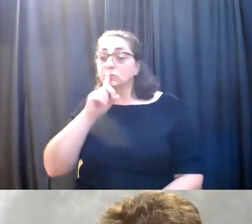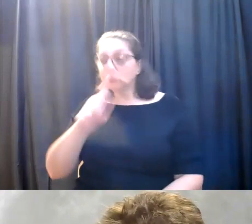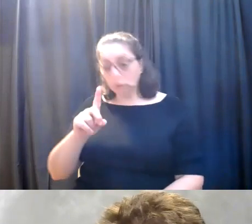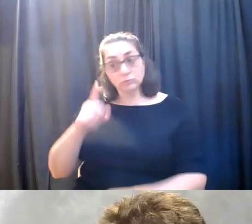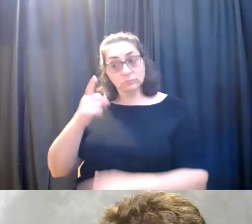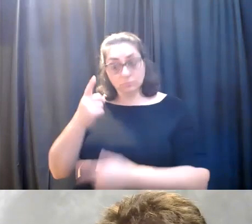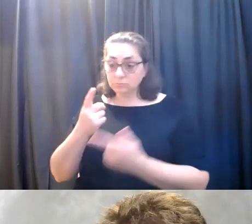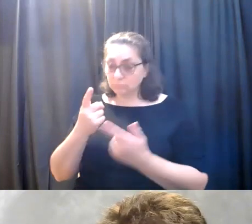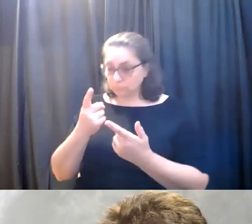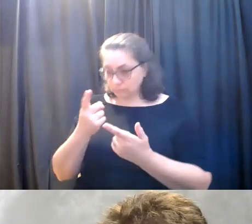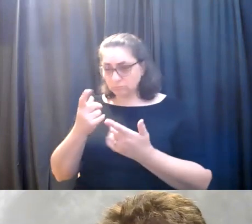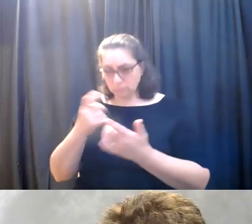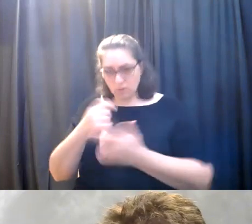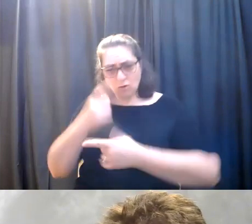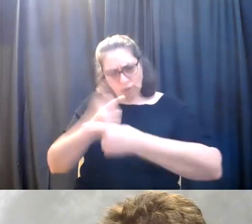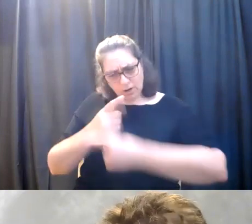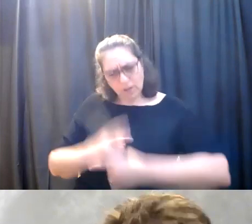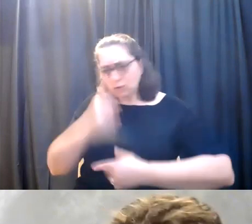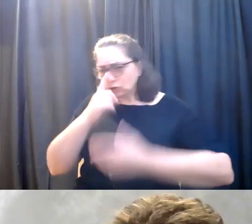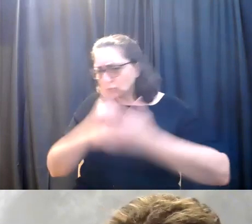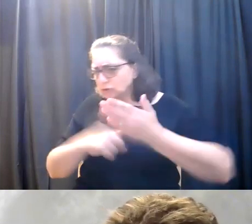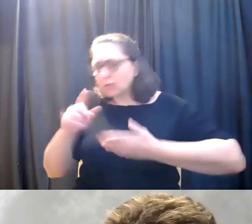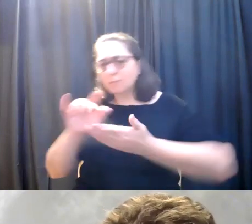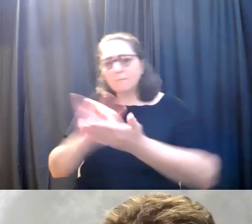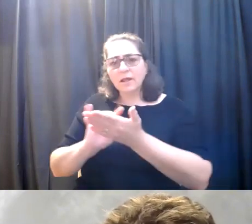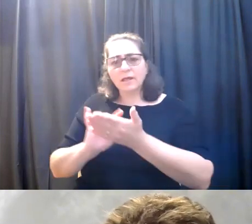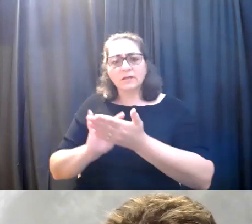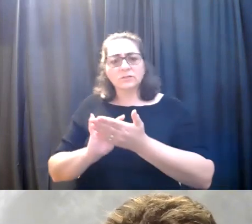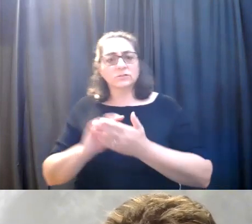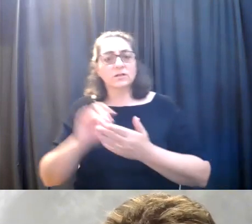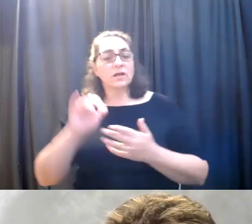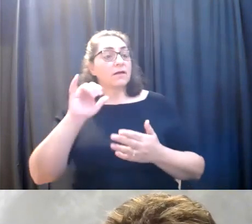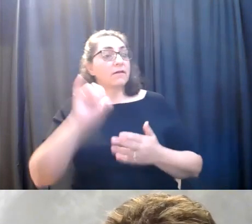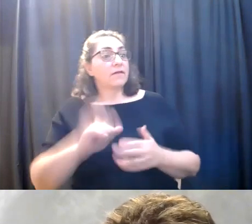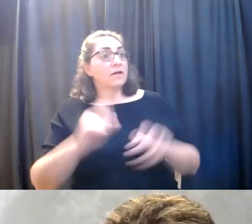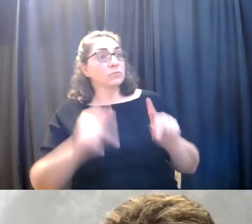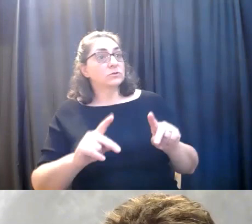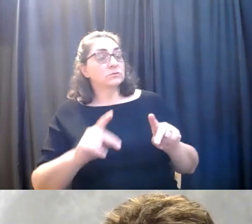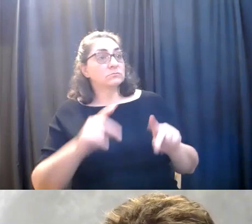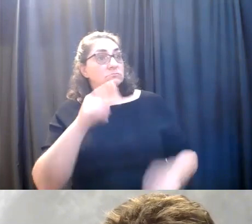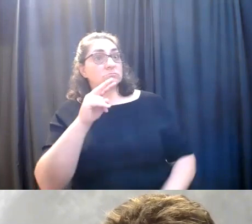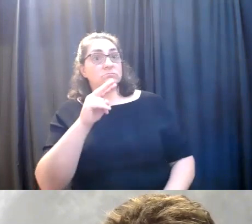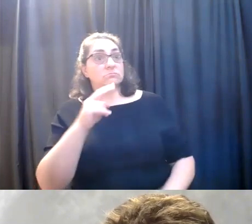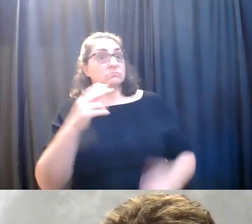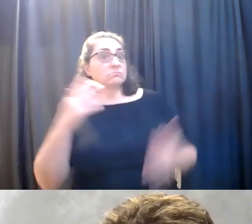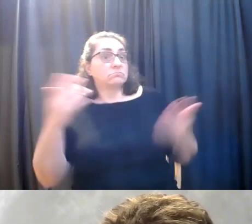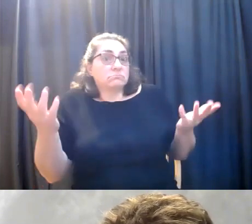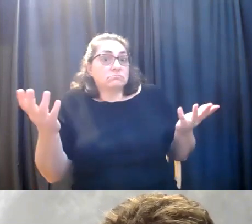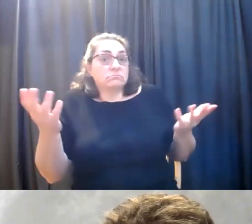a little bit of extra gain or power will help. This may or may be able to be done remotely,